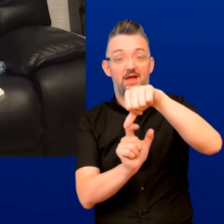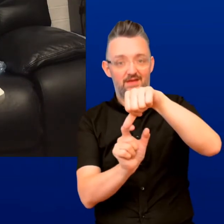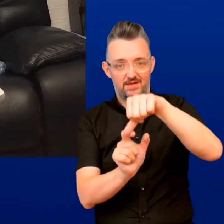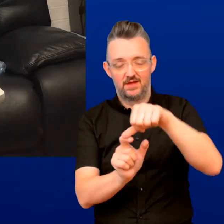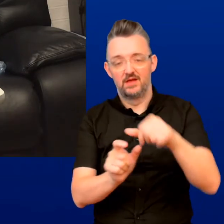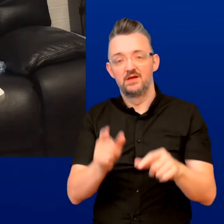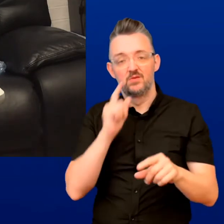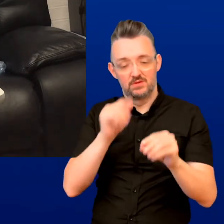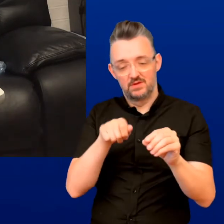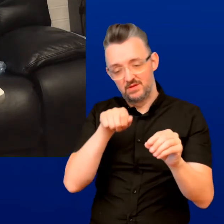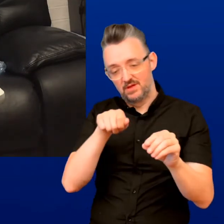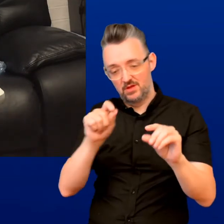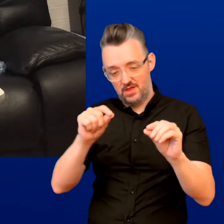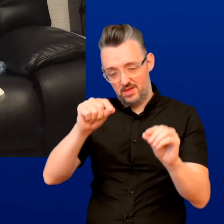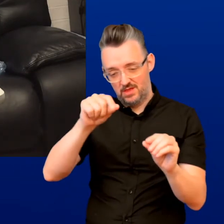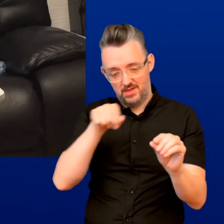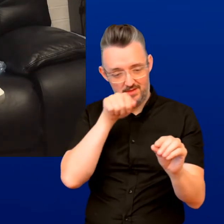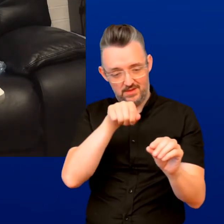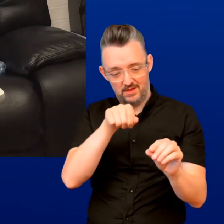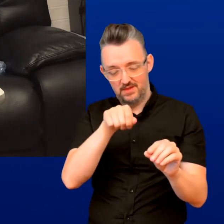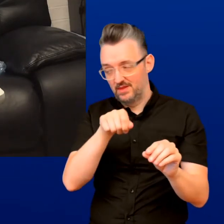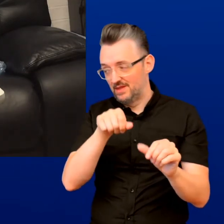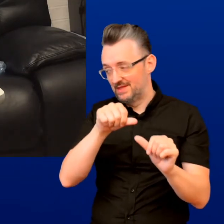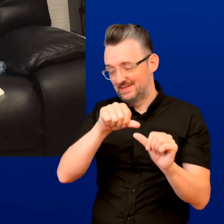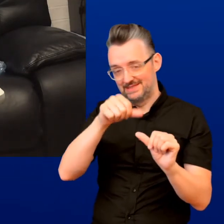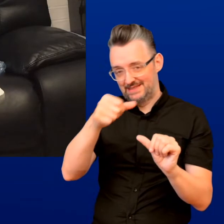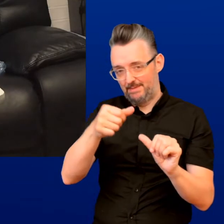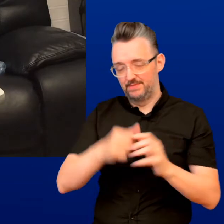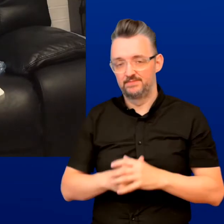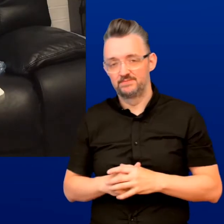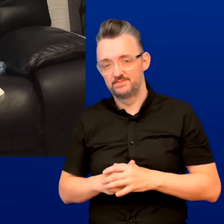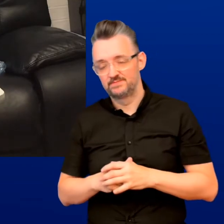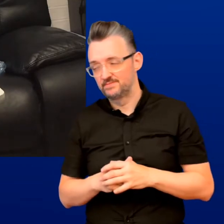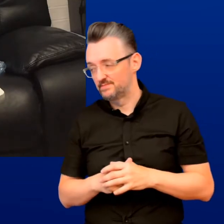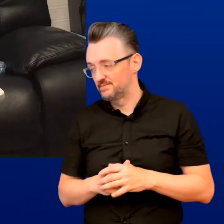at an angle and just put a tiny bit of